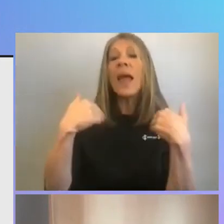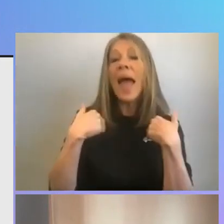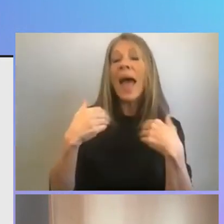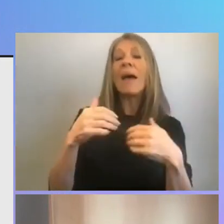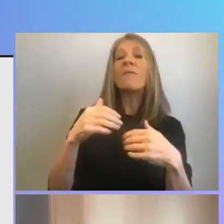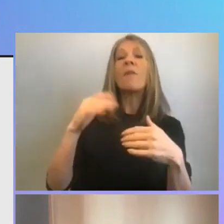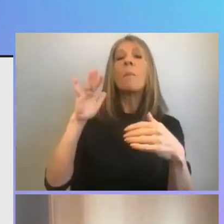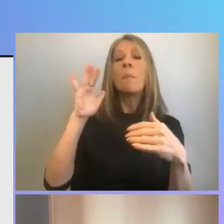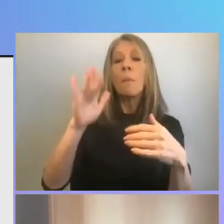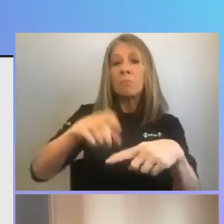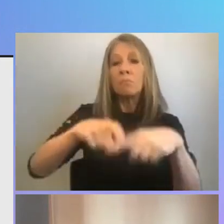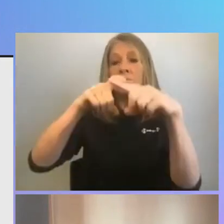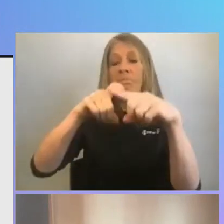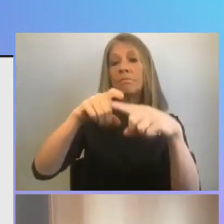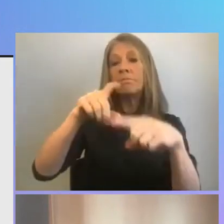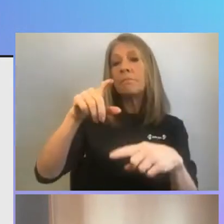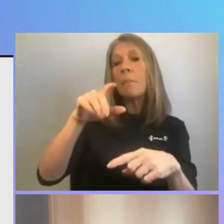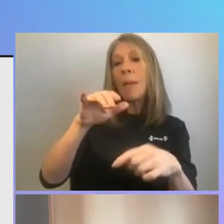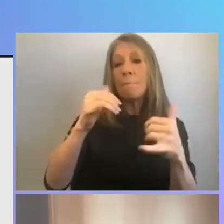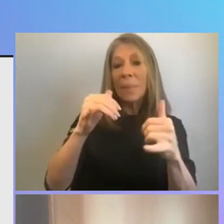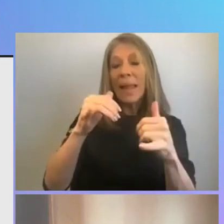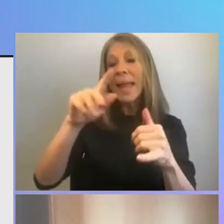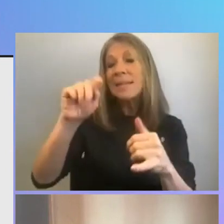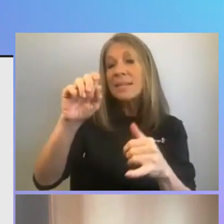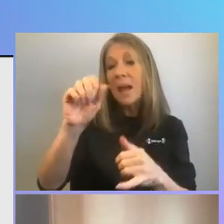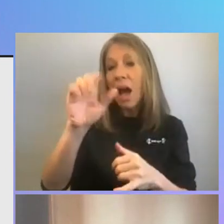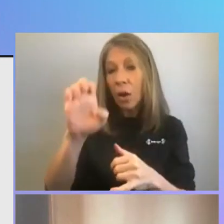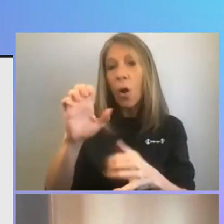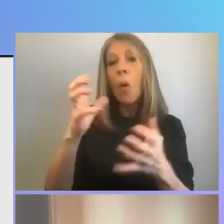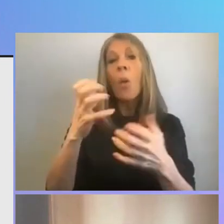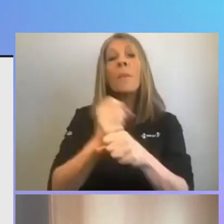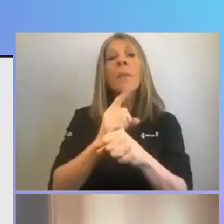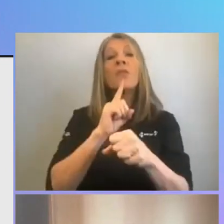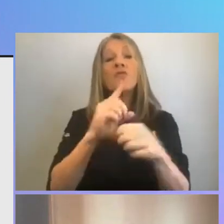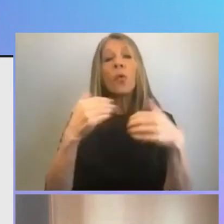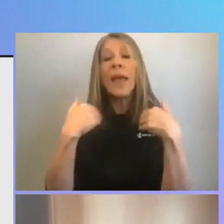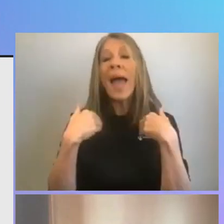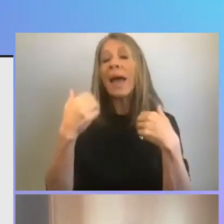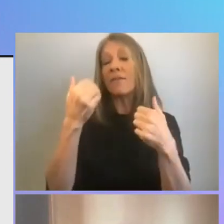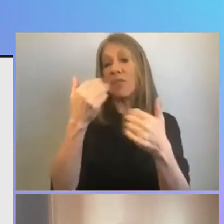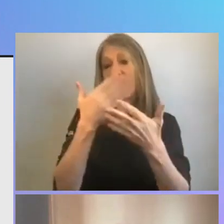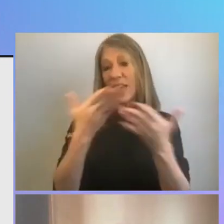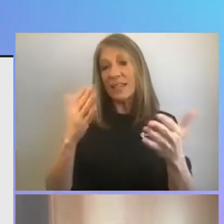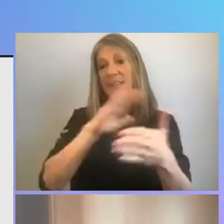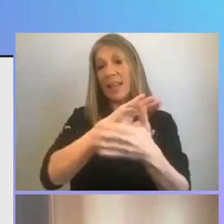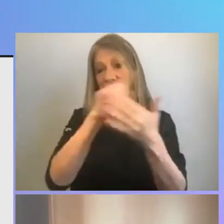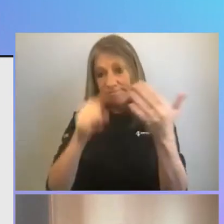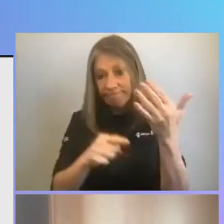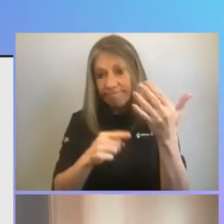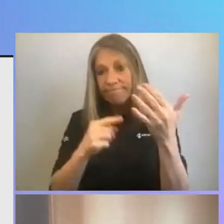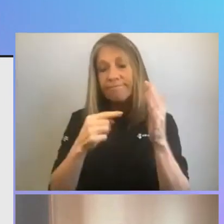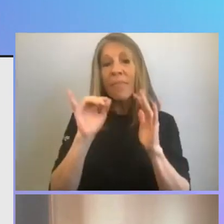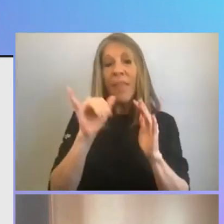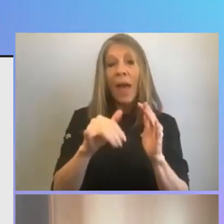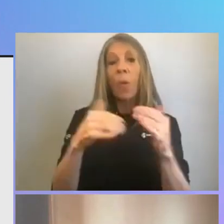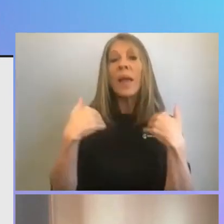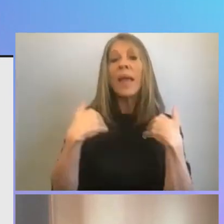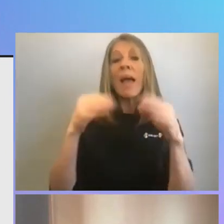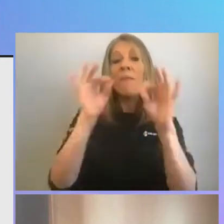play toggle. Um, so I made sure that we had criteria that covers that. We have form error validation. We ensure that the